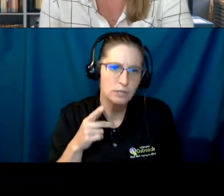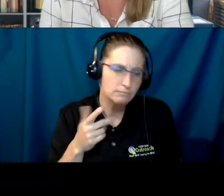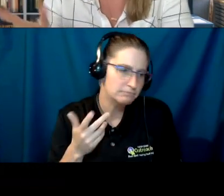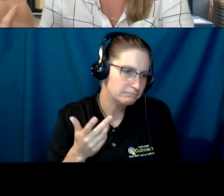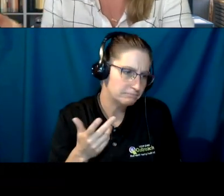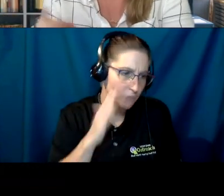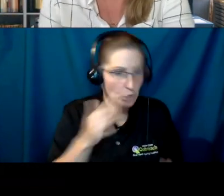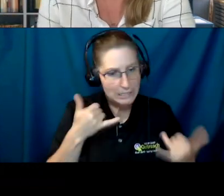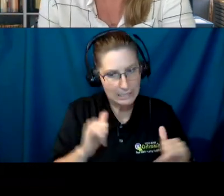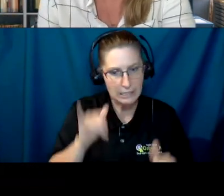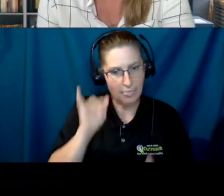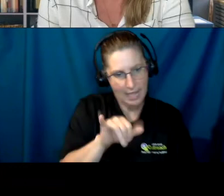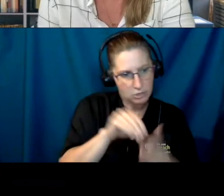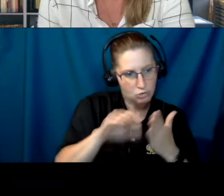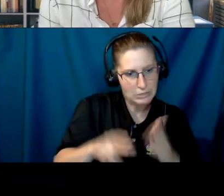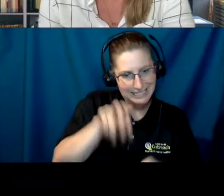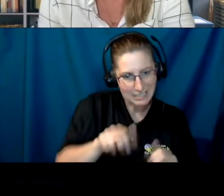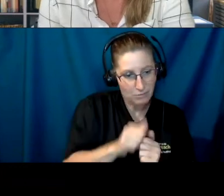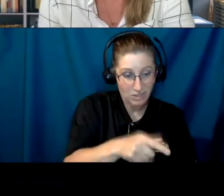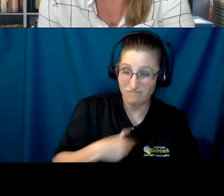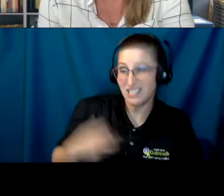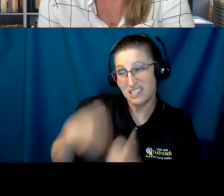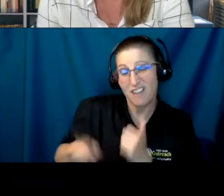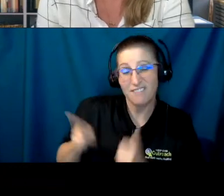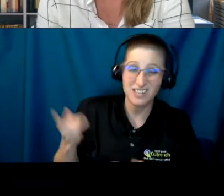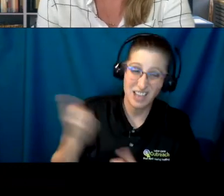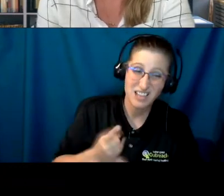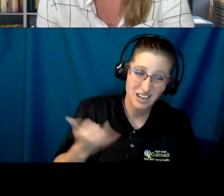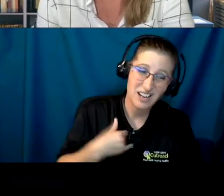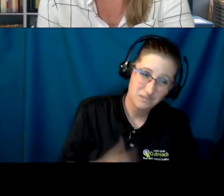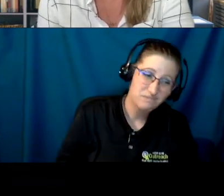still having my students sit with you, he had a pretty rough day to day, you know, if